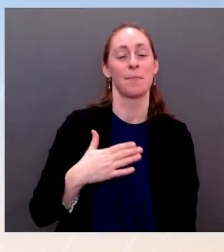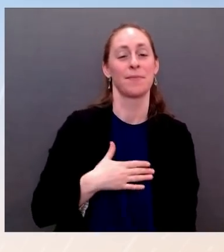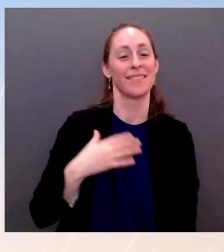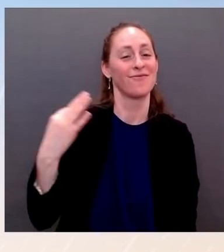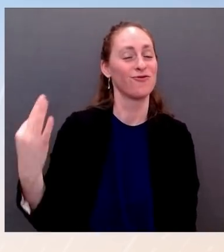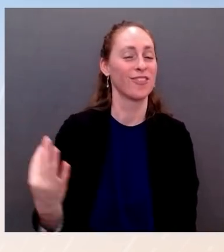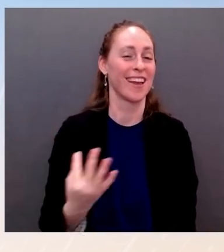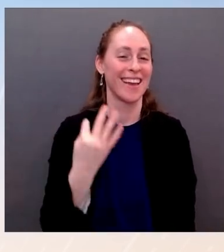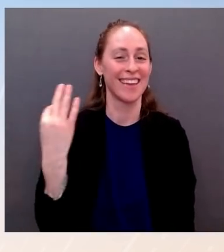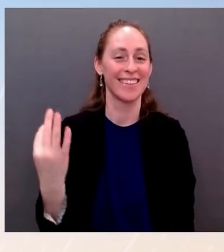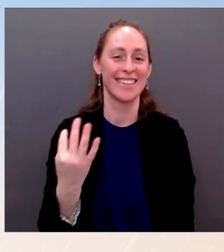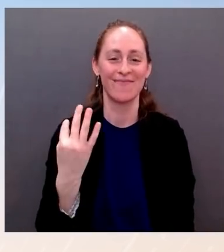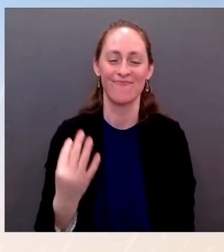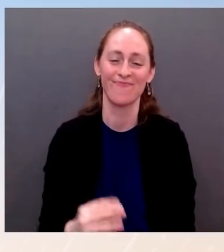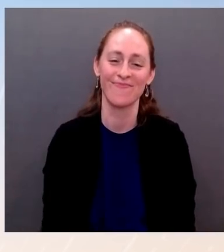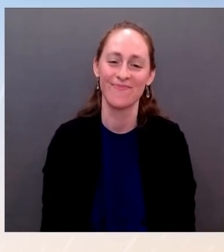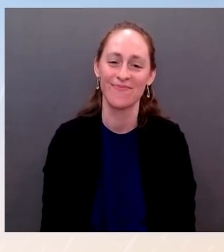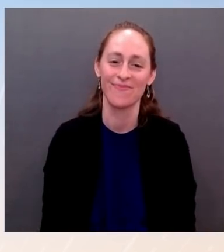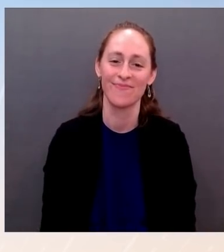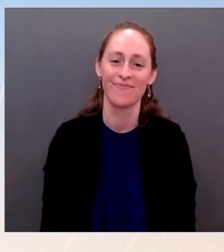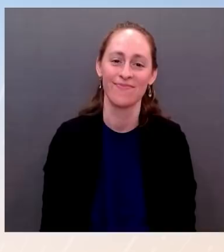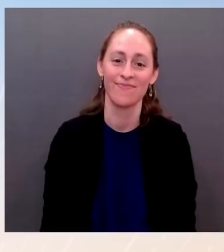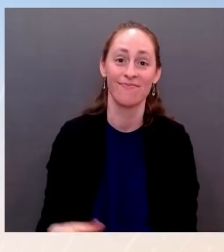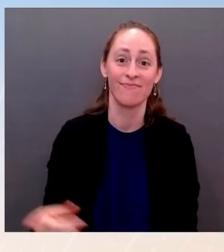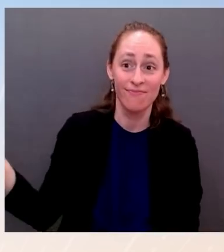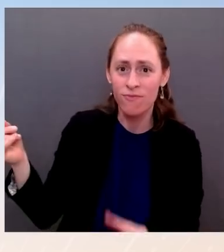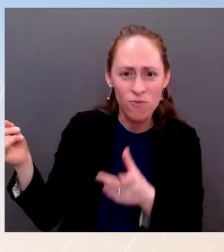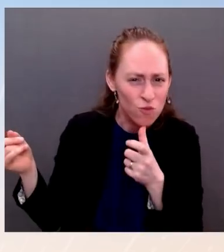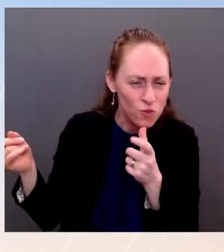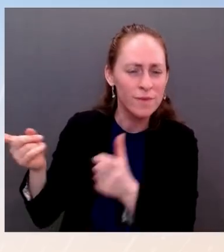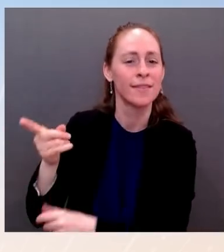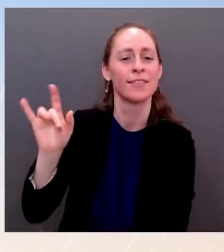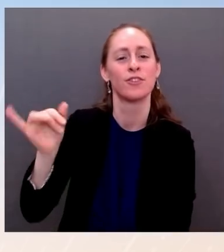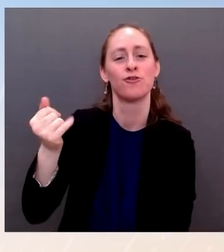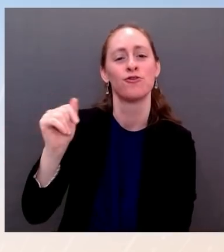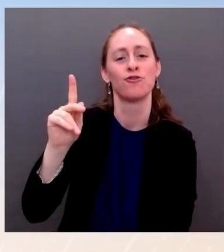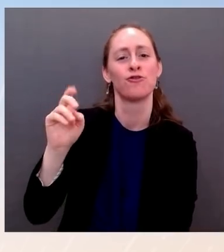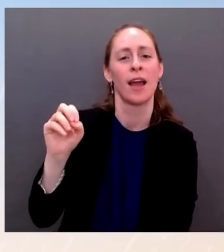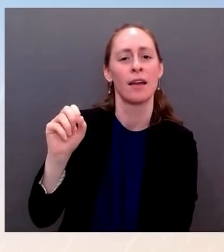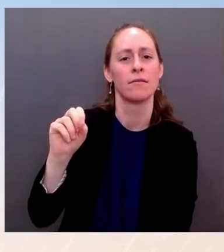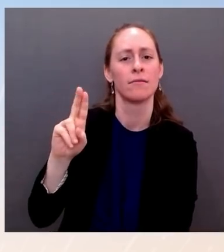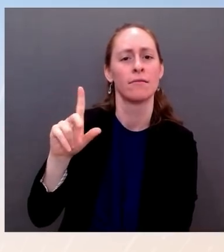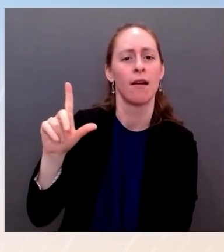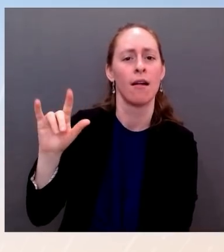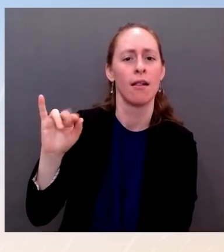Jake Sullivan, today. He will give a brief update and then take some questions from all of you.